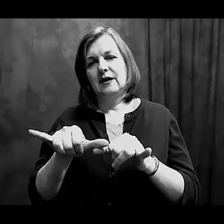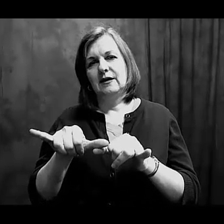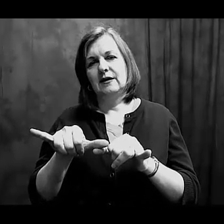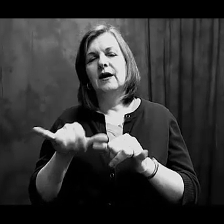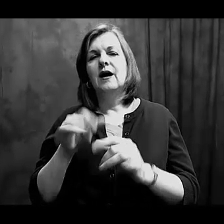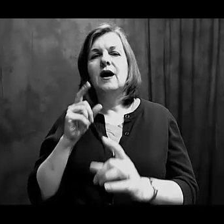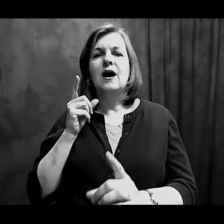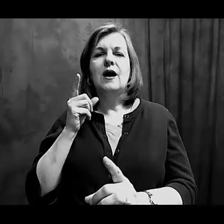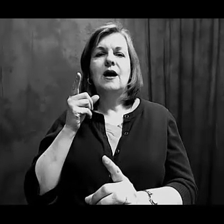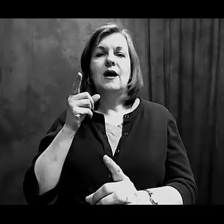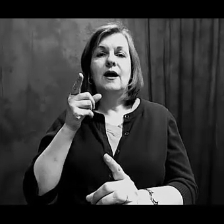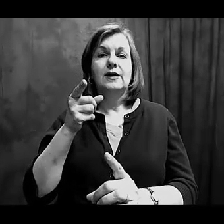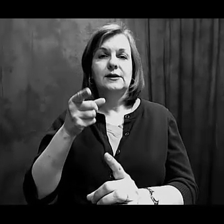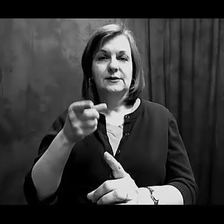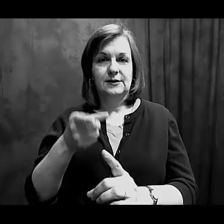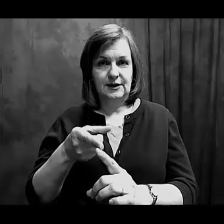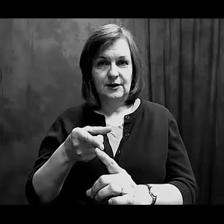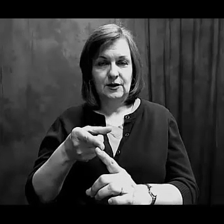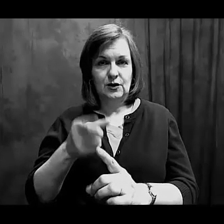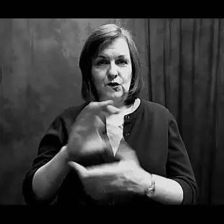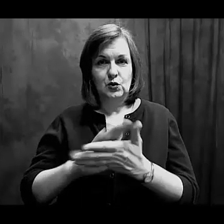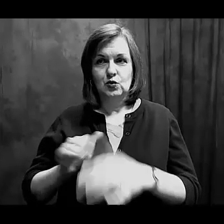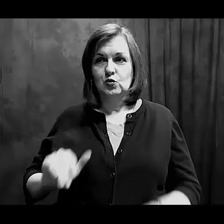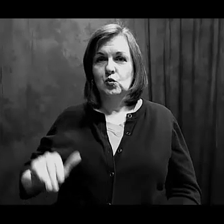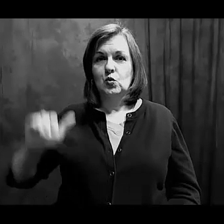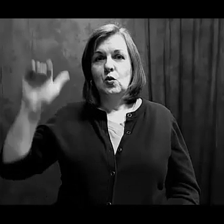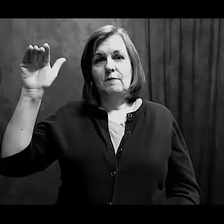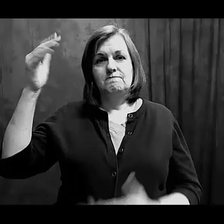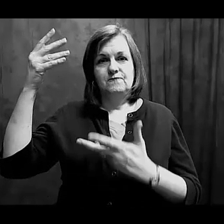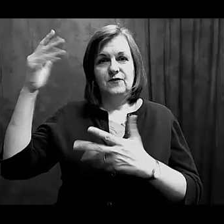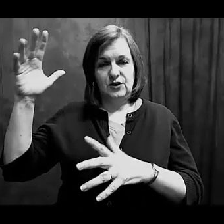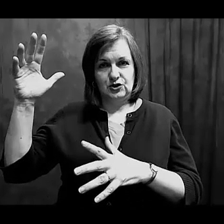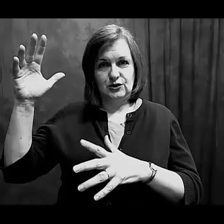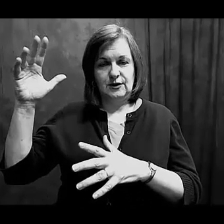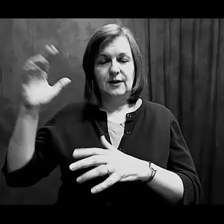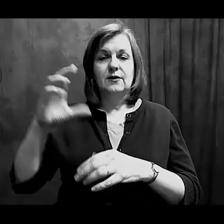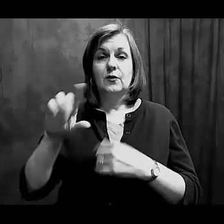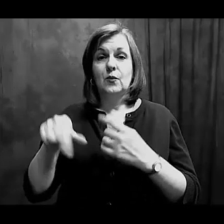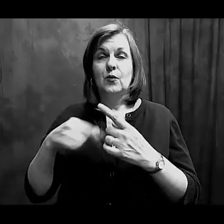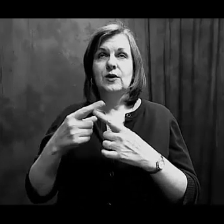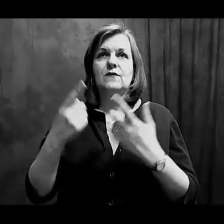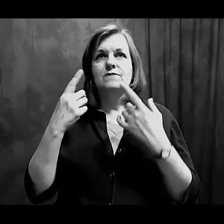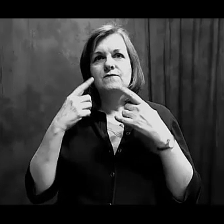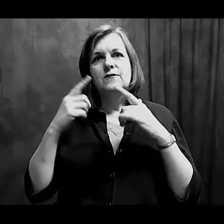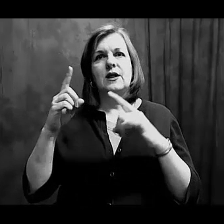we see less and less of that blue but you notice the growth plates remain